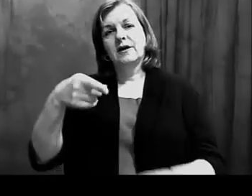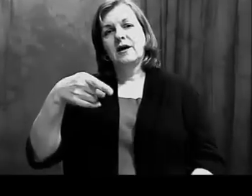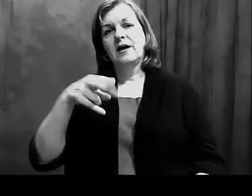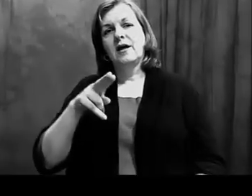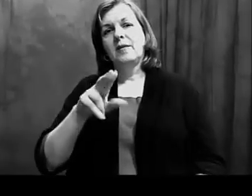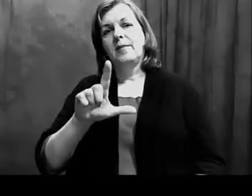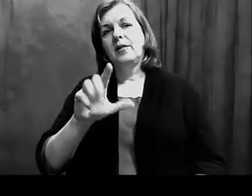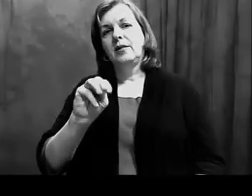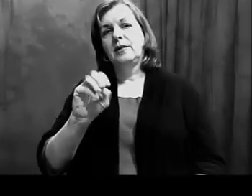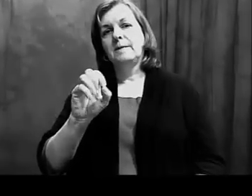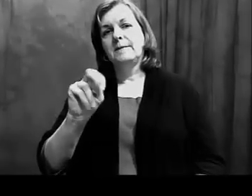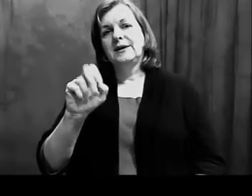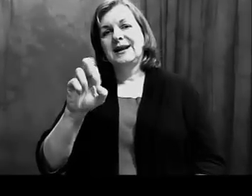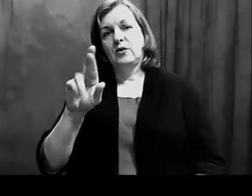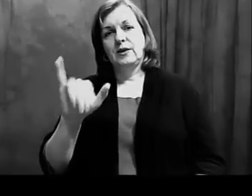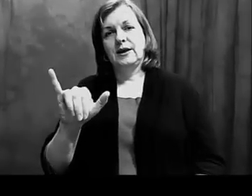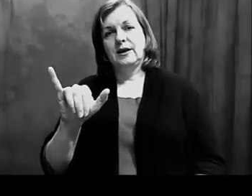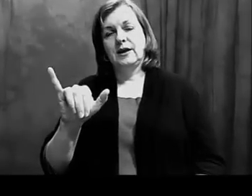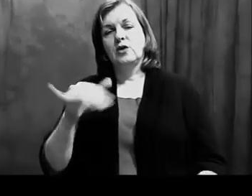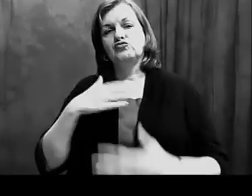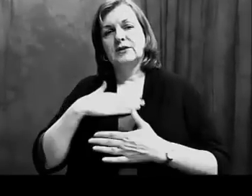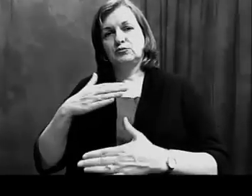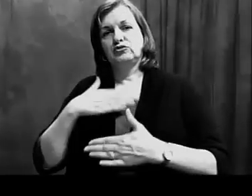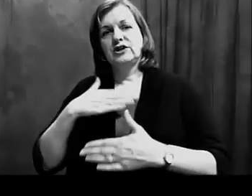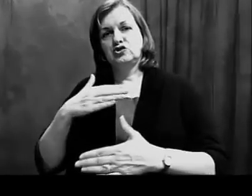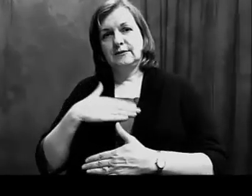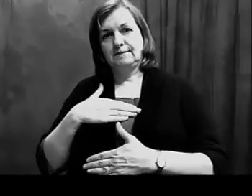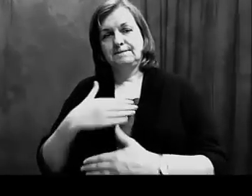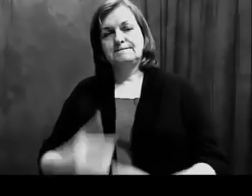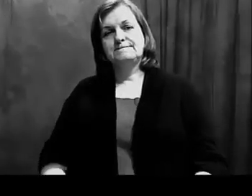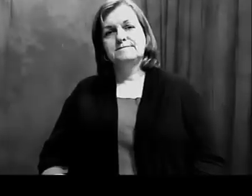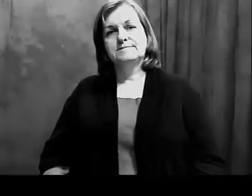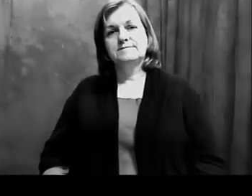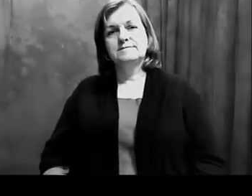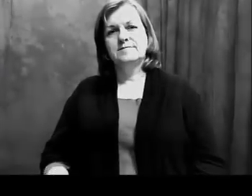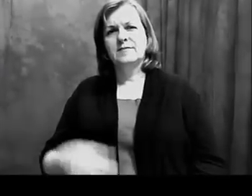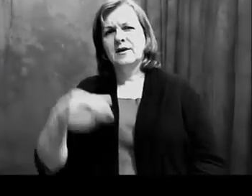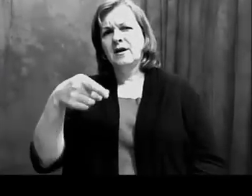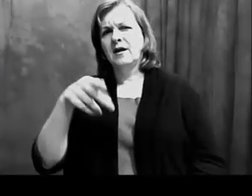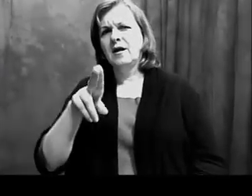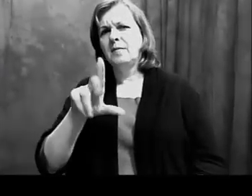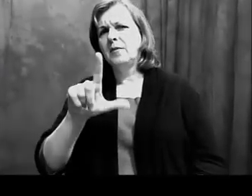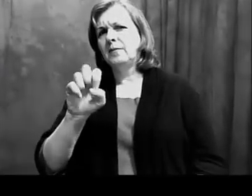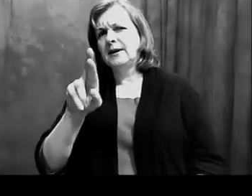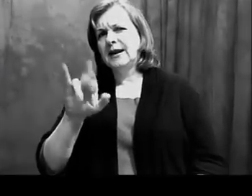that something known as pulmonary respiration